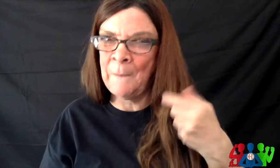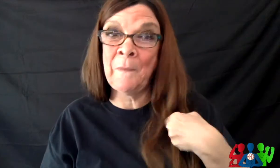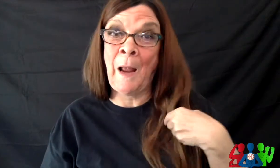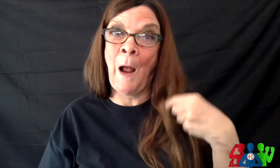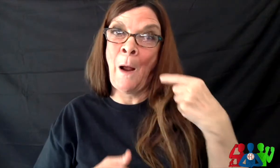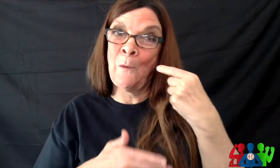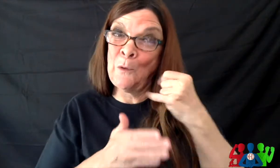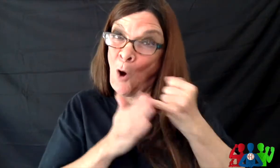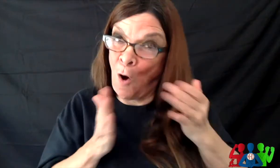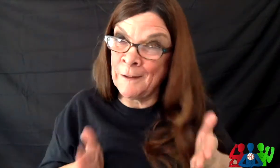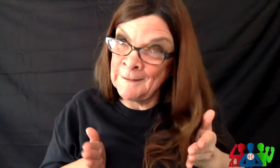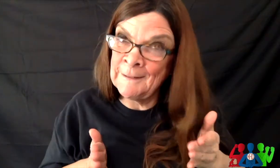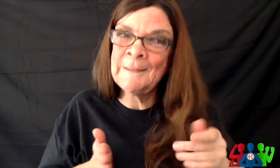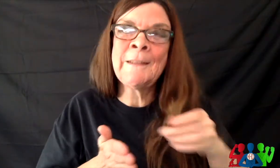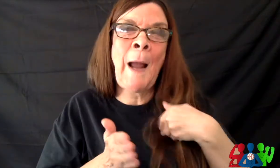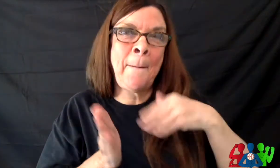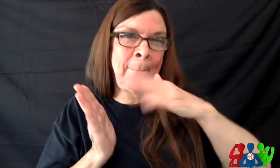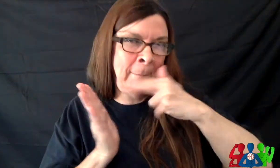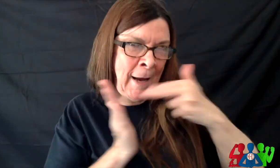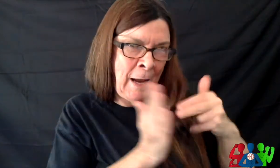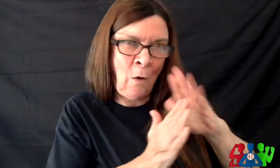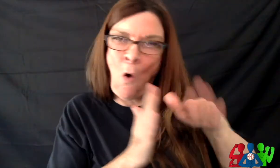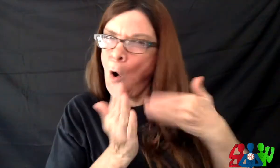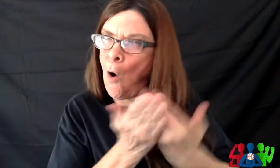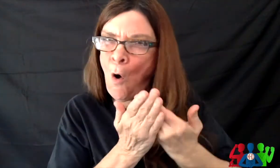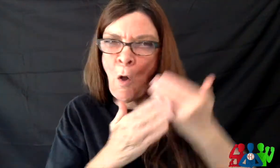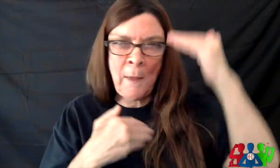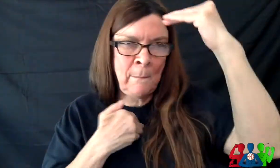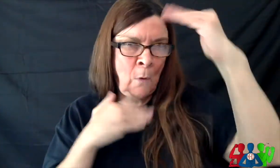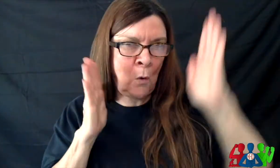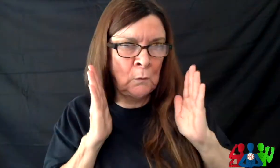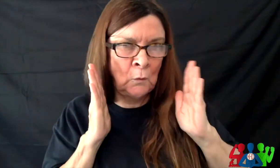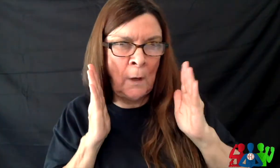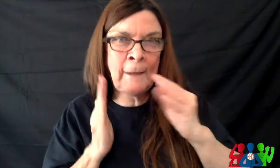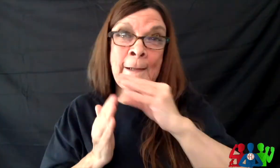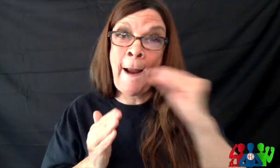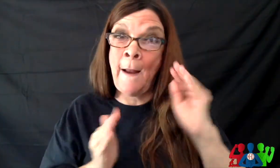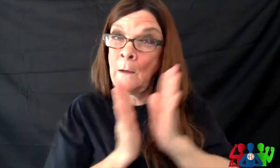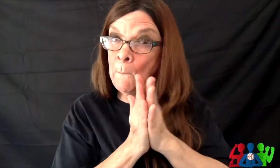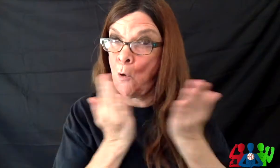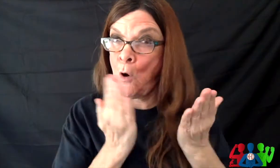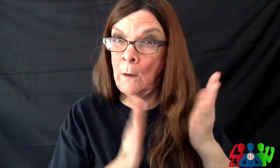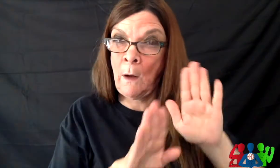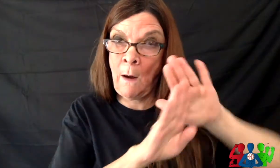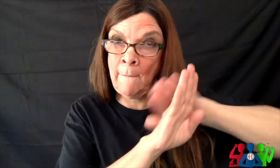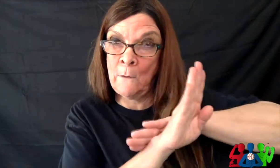Hi there. I'm Nancy Rourke. I'm an artist and a painter. I've painted all of the